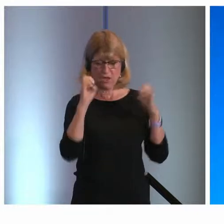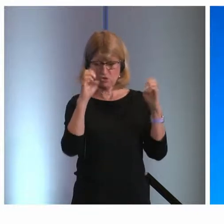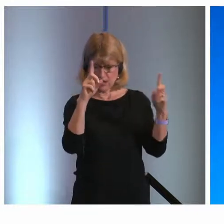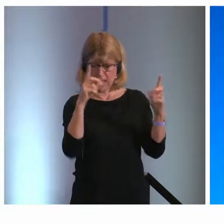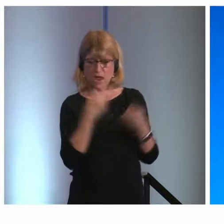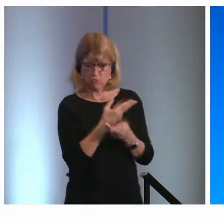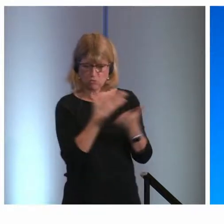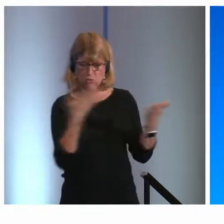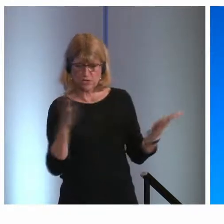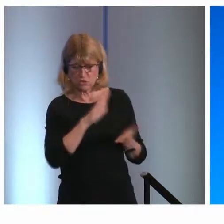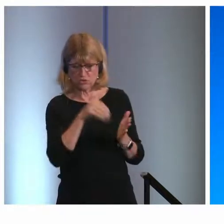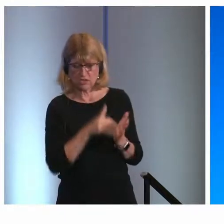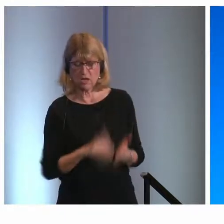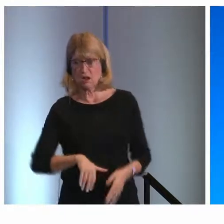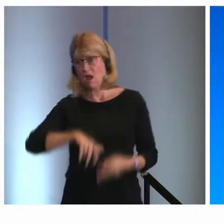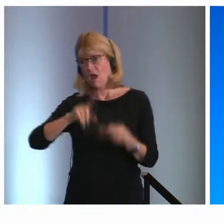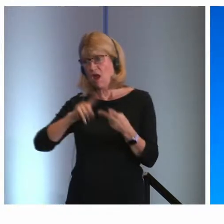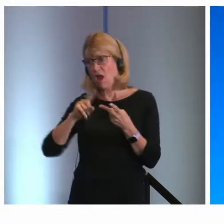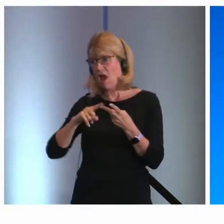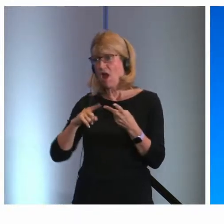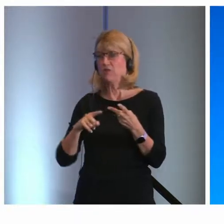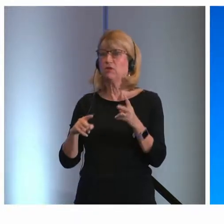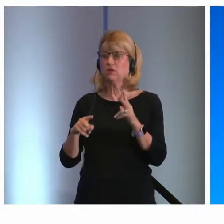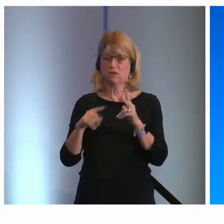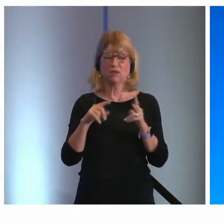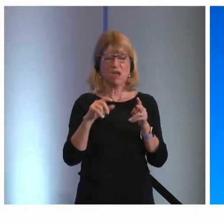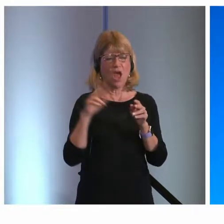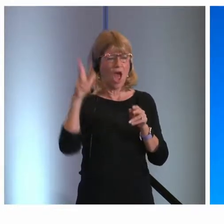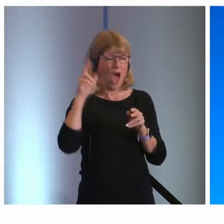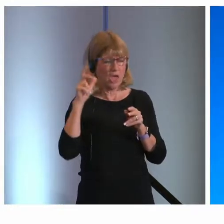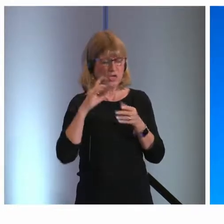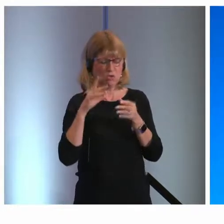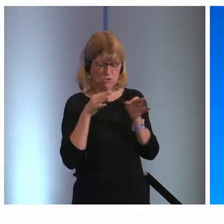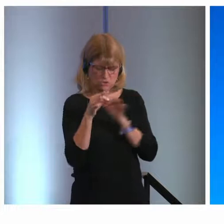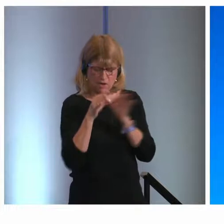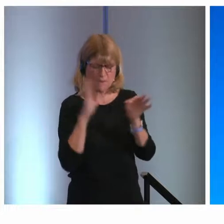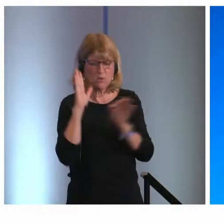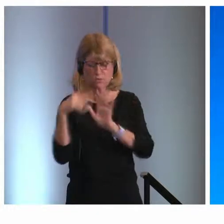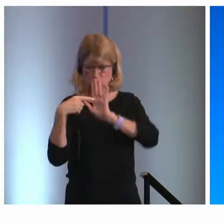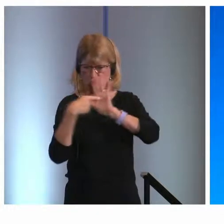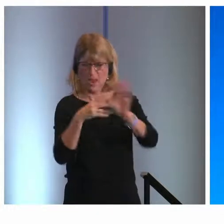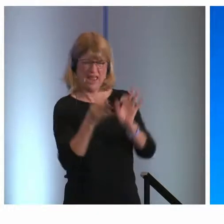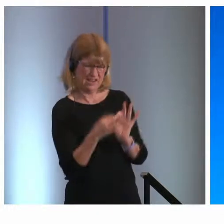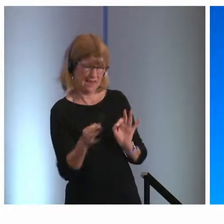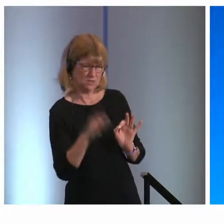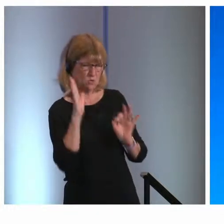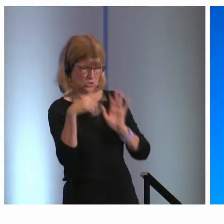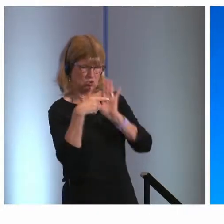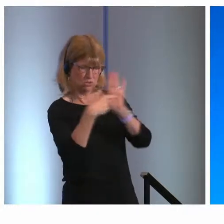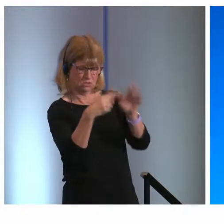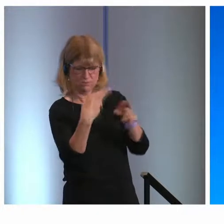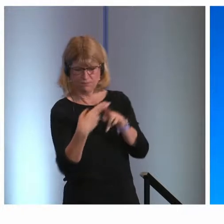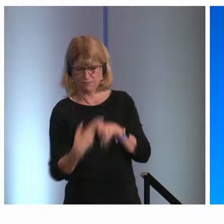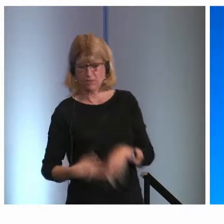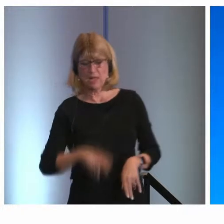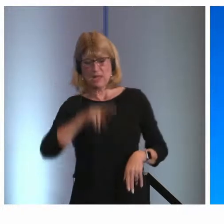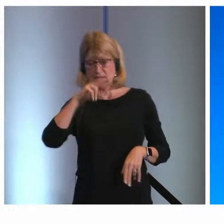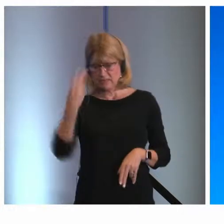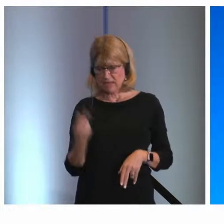and the first speaker is Sandra Evers Manly from the Hollywood Black education and resource center. The other speakers are identified by the audio